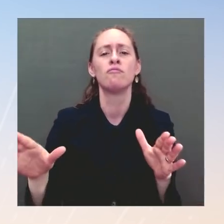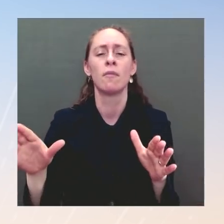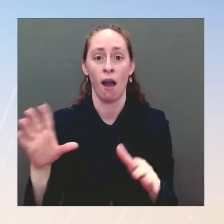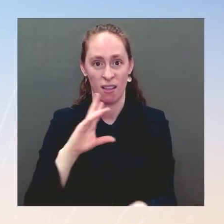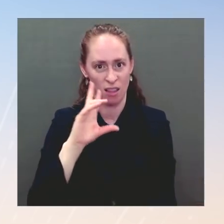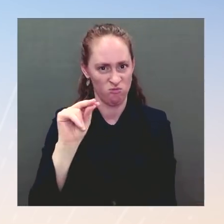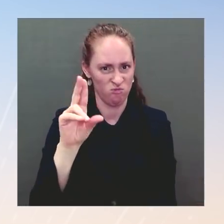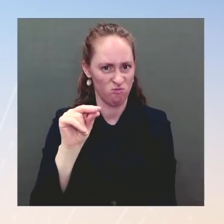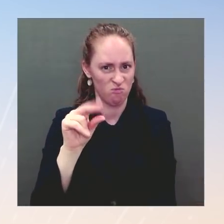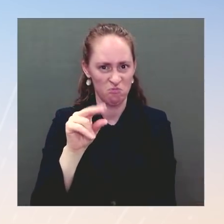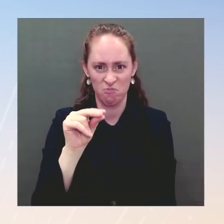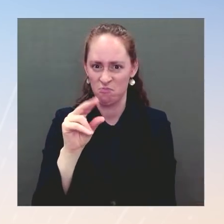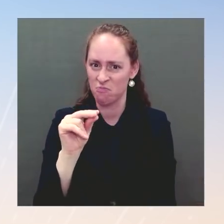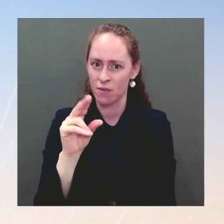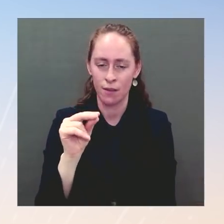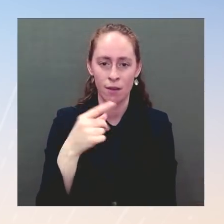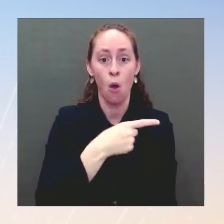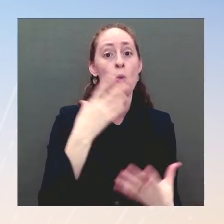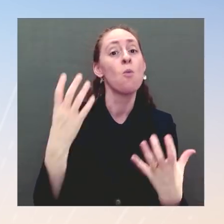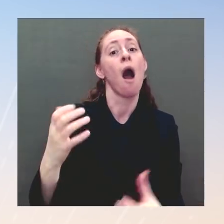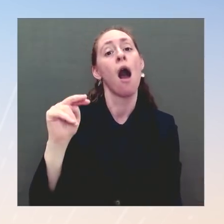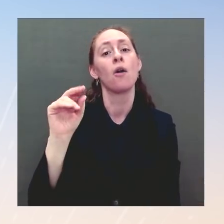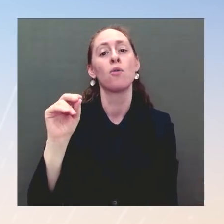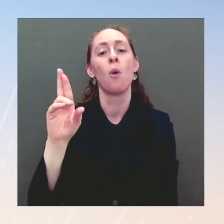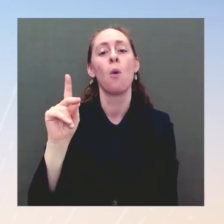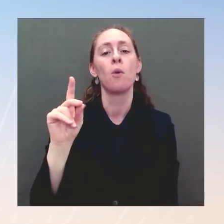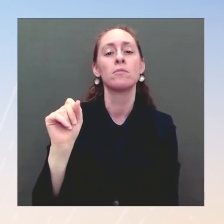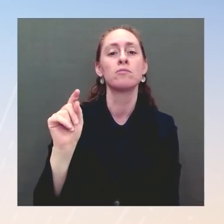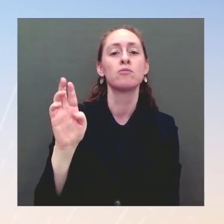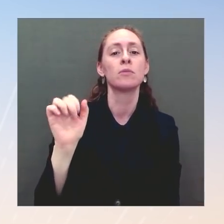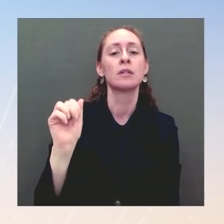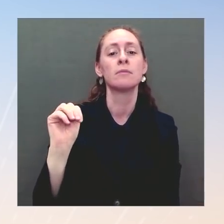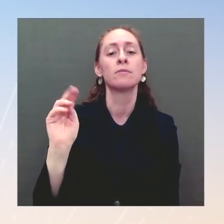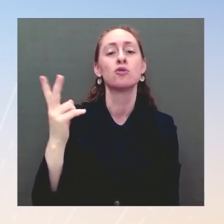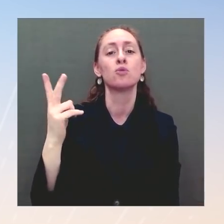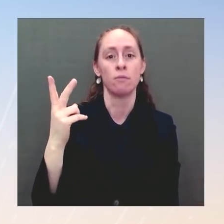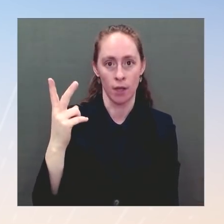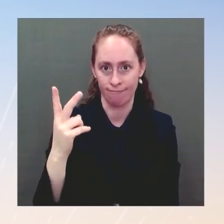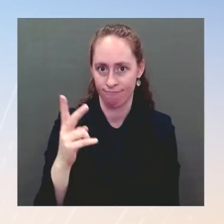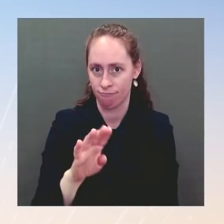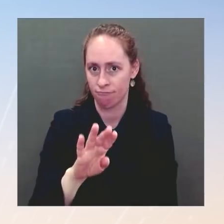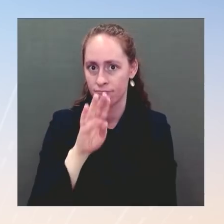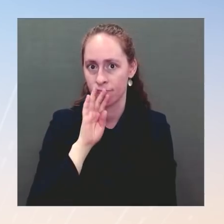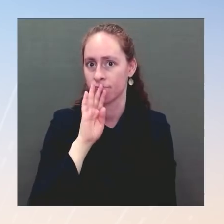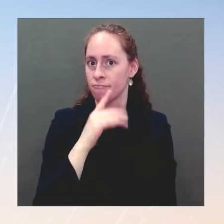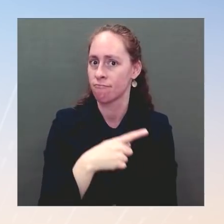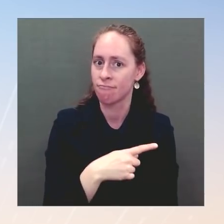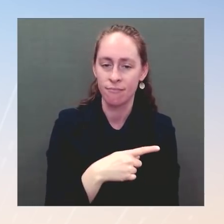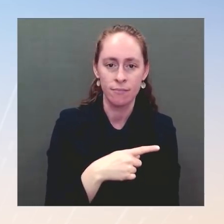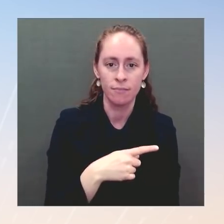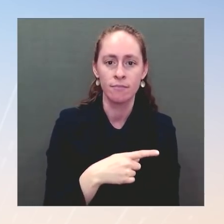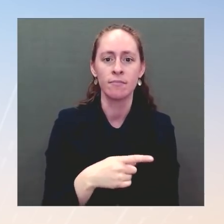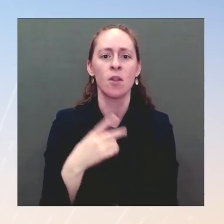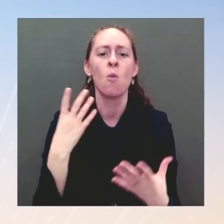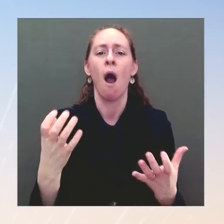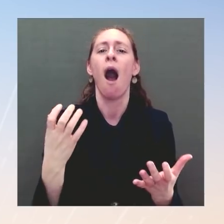He wants to have a flourishing economy for the Russian people; just even without the bite of our sanctions, that is clearly not happening.